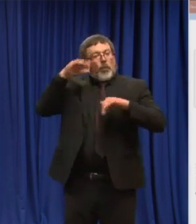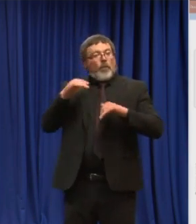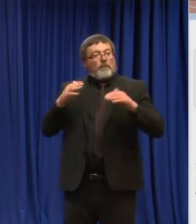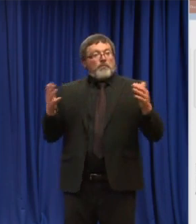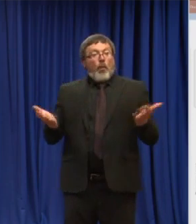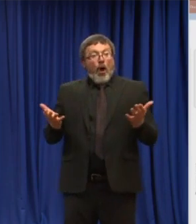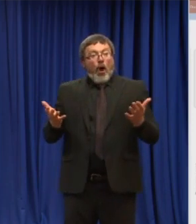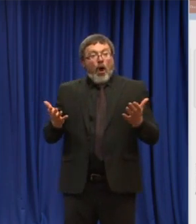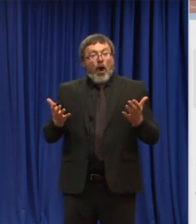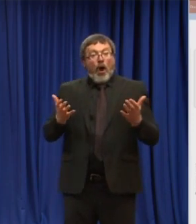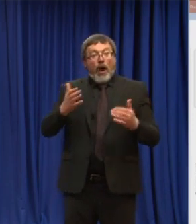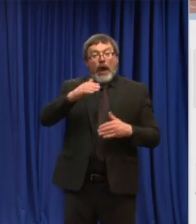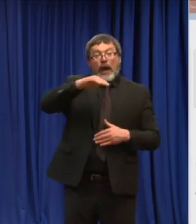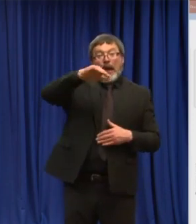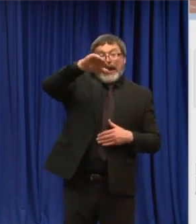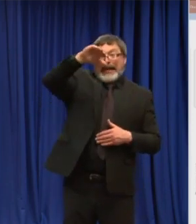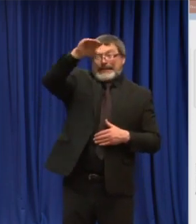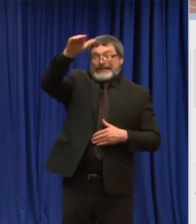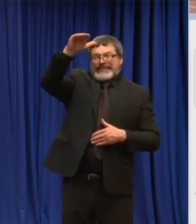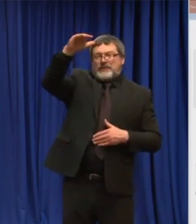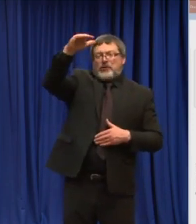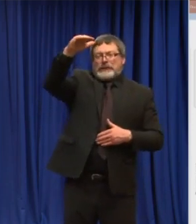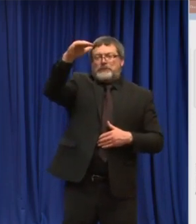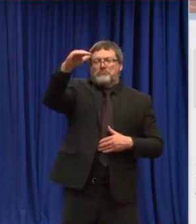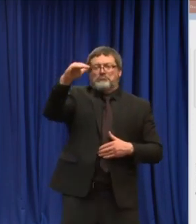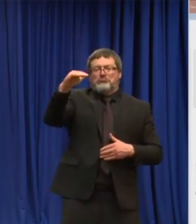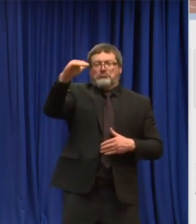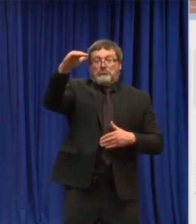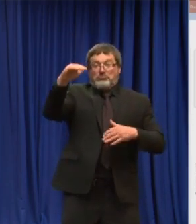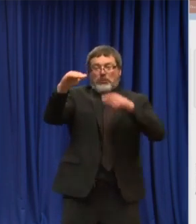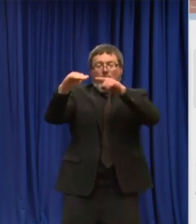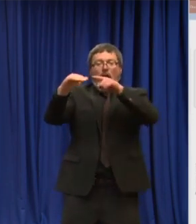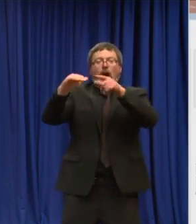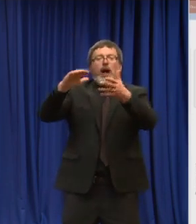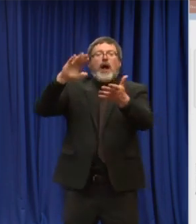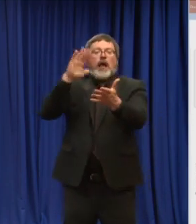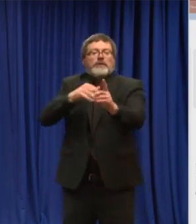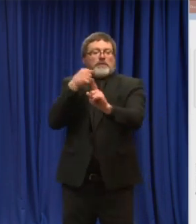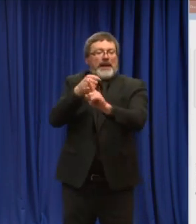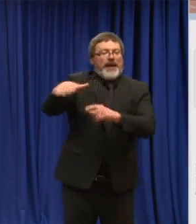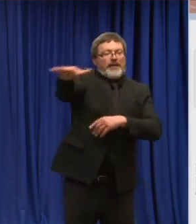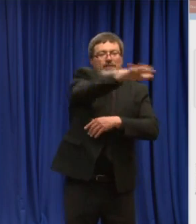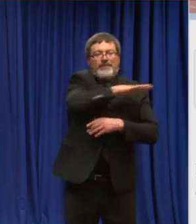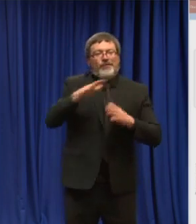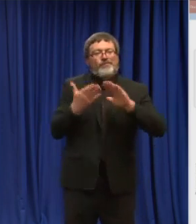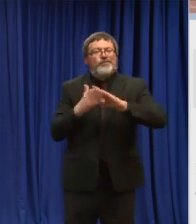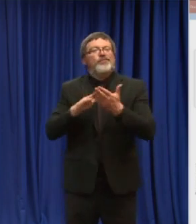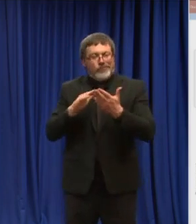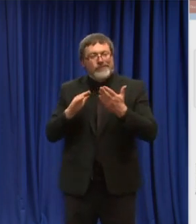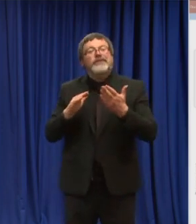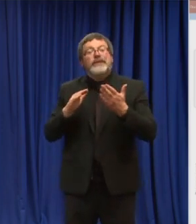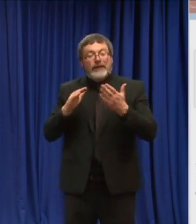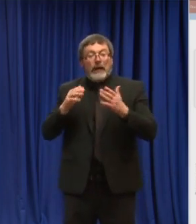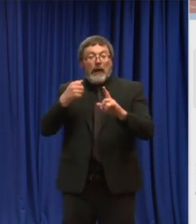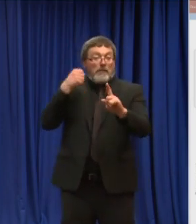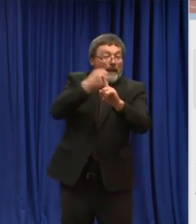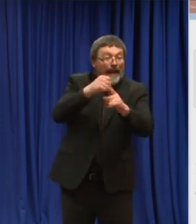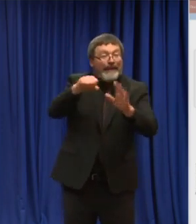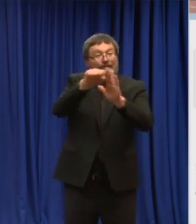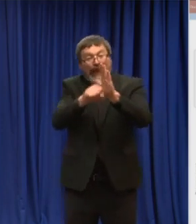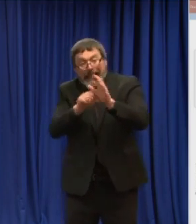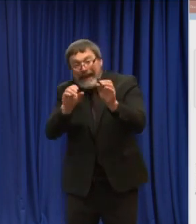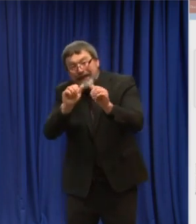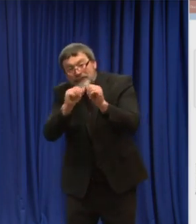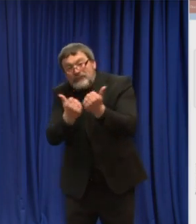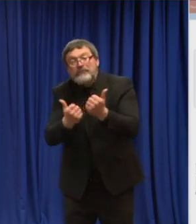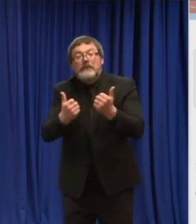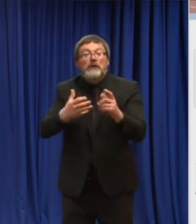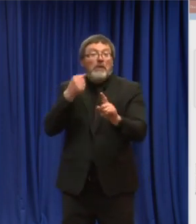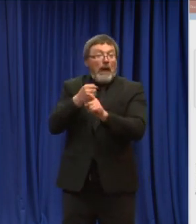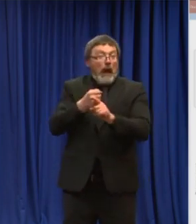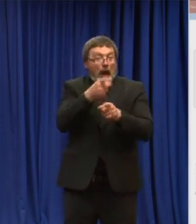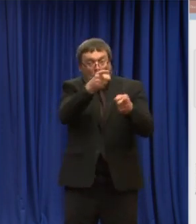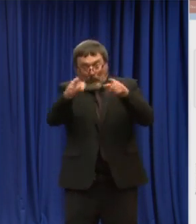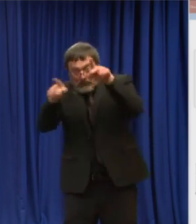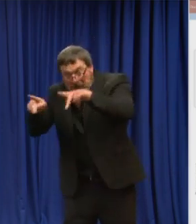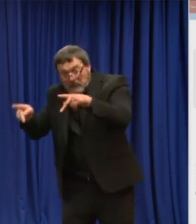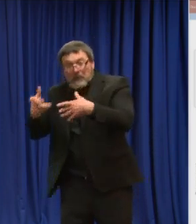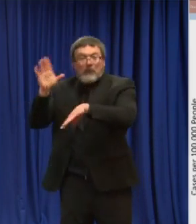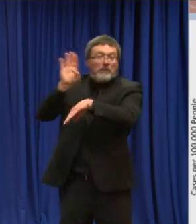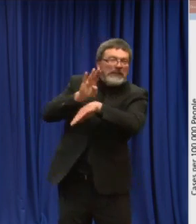I’M HOPEFUL THAT WE CAN BE SUCCESSFUL AT MINIMIZING THE IMPACT OF COVID-19 ON OUR COMMUNITIES WITH OUR WITH ONGOING COLLECTIVE HELP OF STATE AGENCIES LOCAL PARTNERS AND